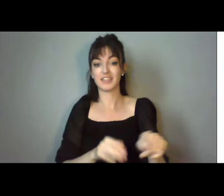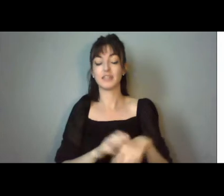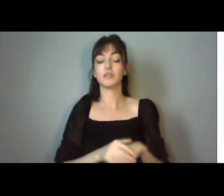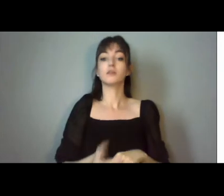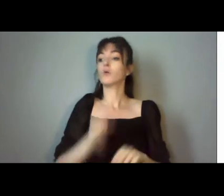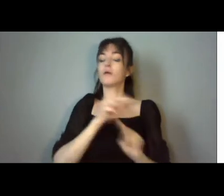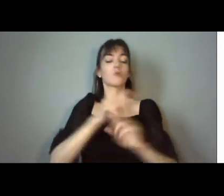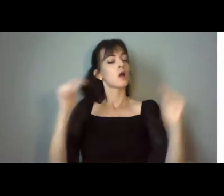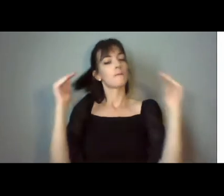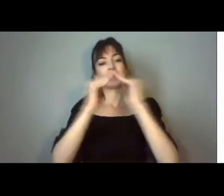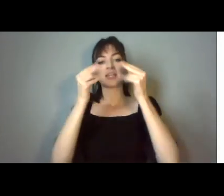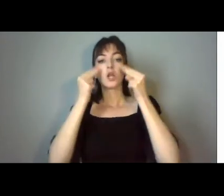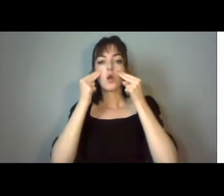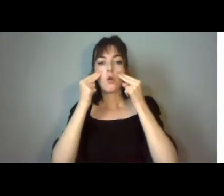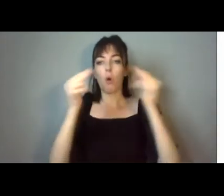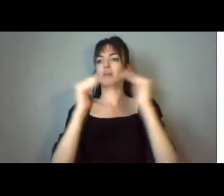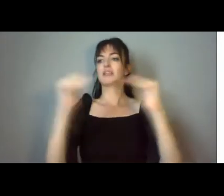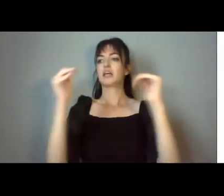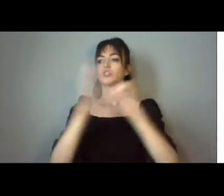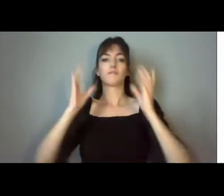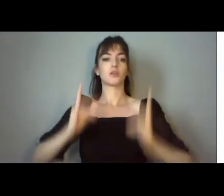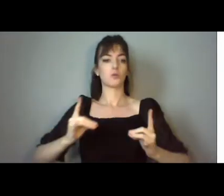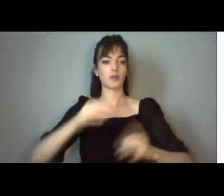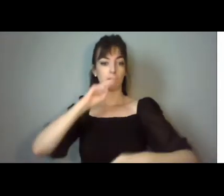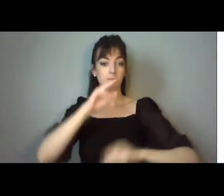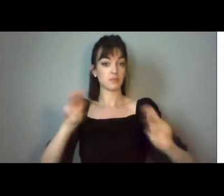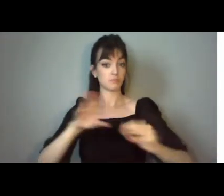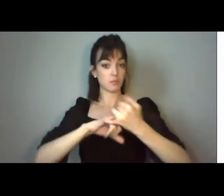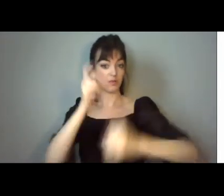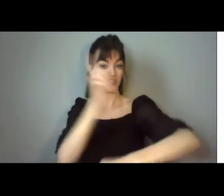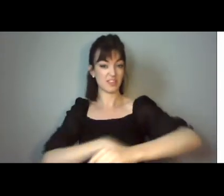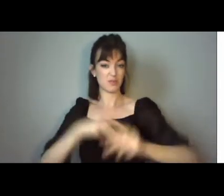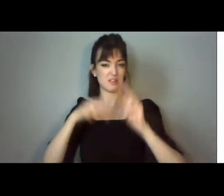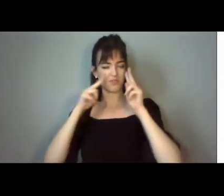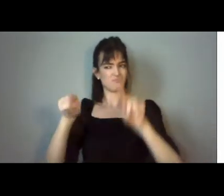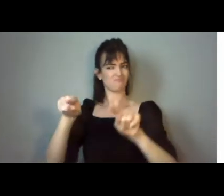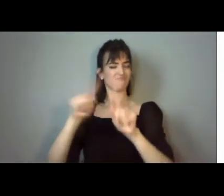human being, people with disabilities are viewed as different as exceptions as other,